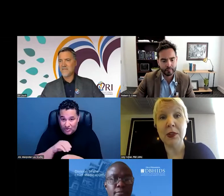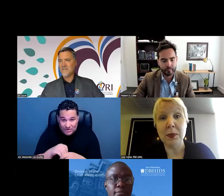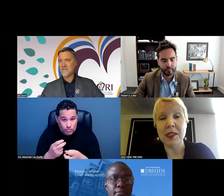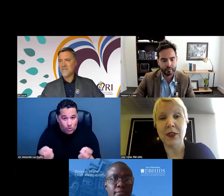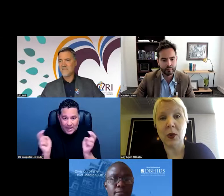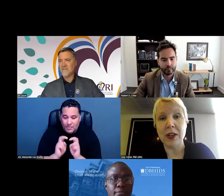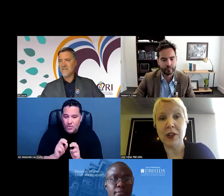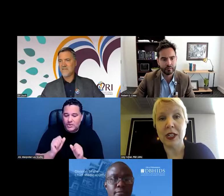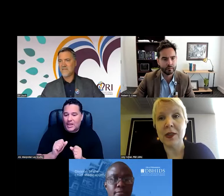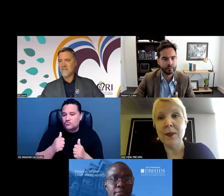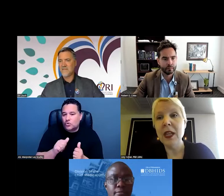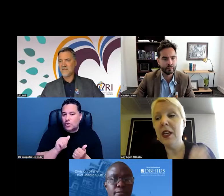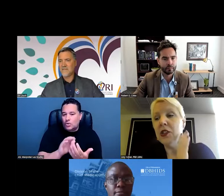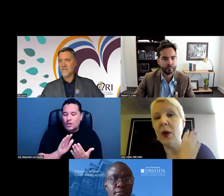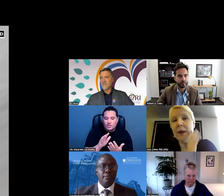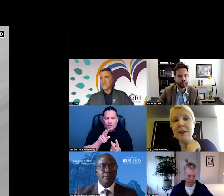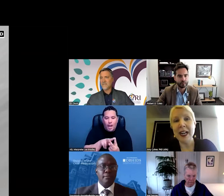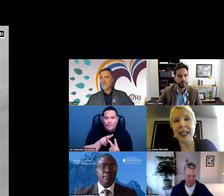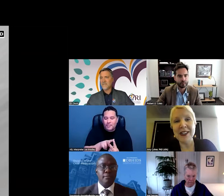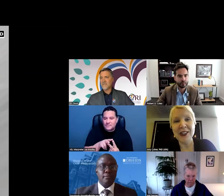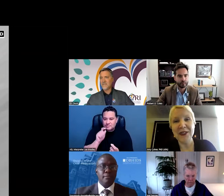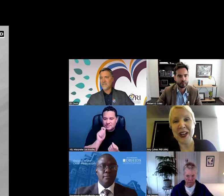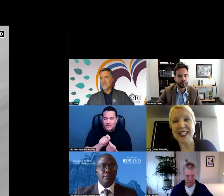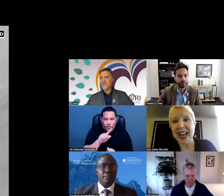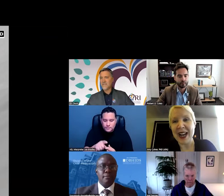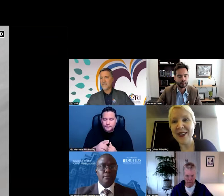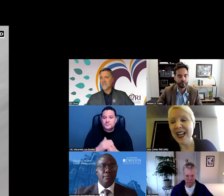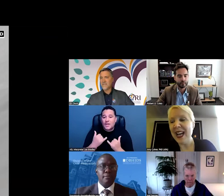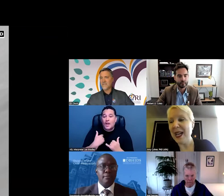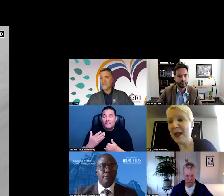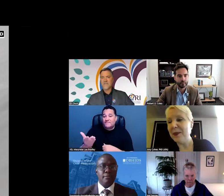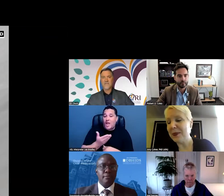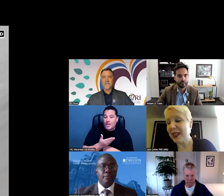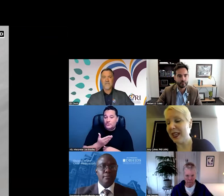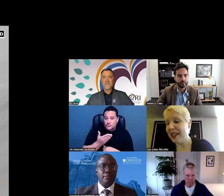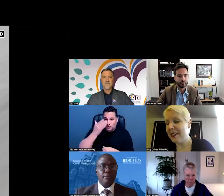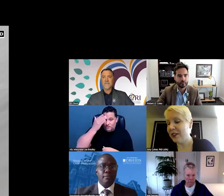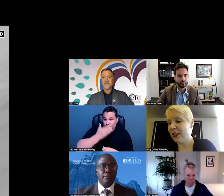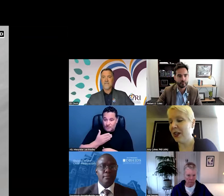. THEN WE WILL GO BACK IF IT DOESN'T GET COVERED IN THE ROUNDTABLE. HOPEFULLY ADDRESS A COUPLE SPECIFIC QUESTIONS